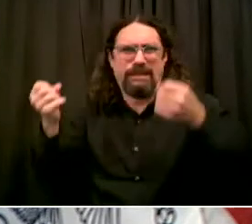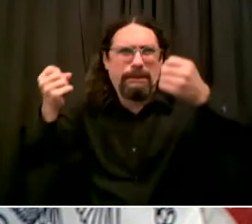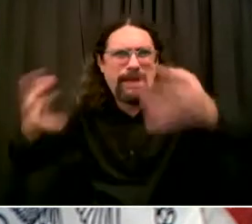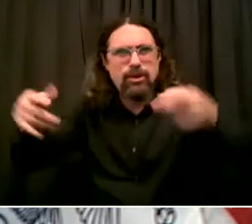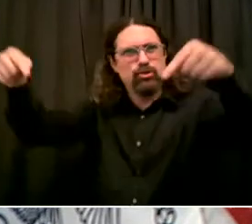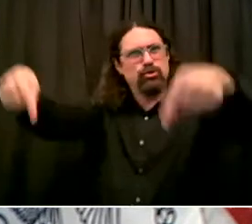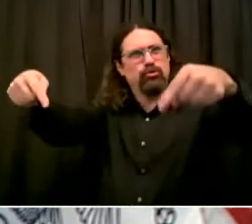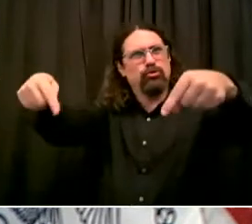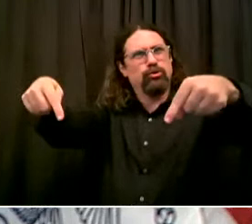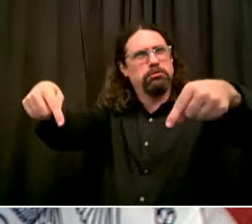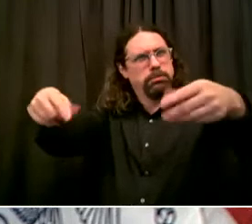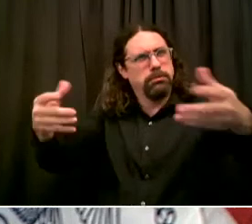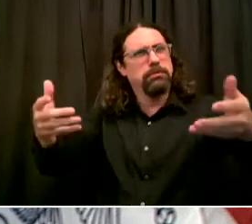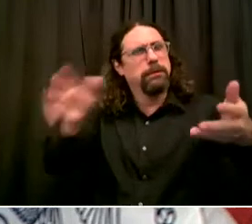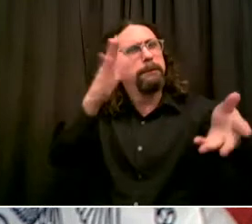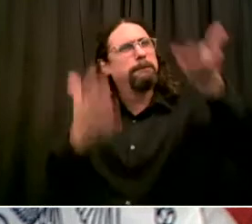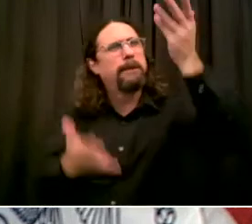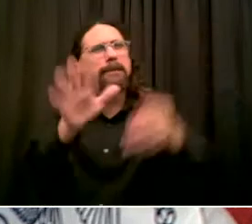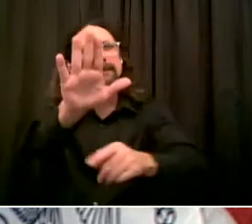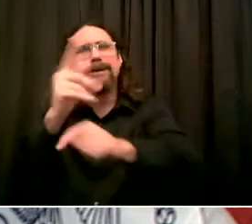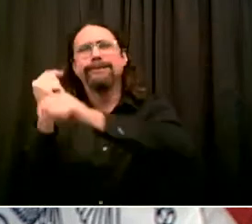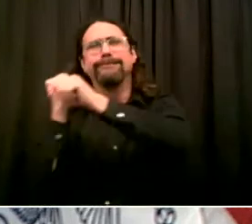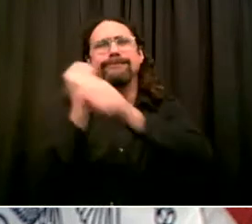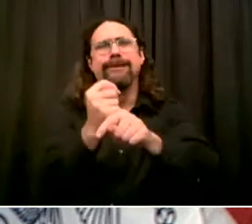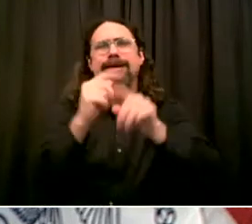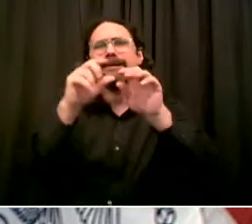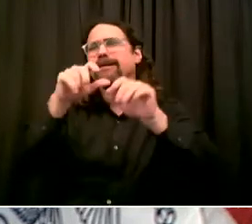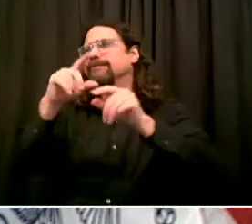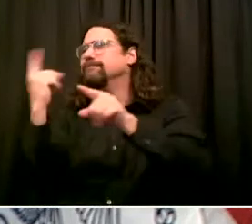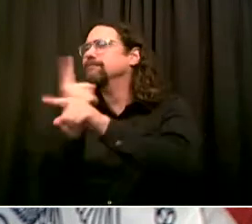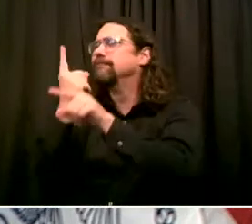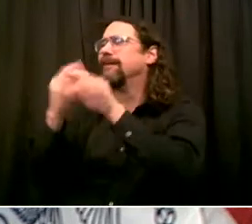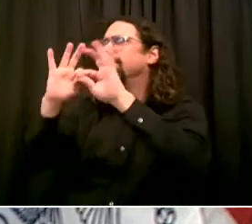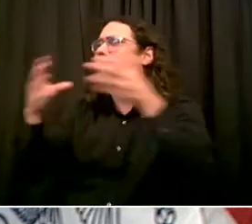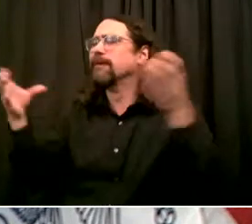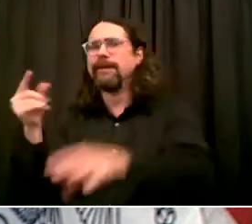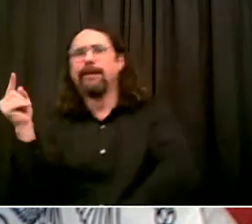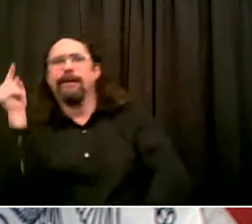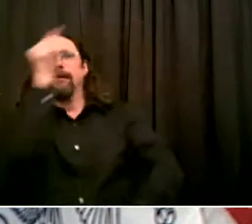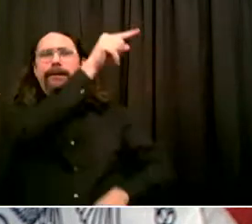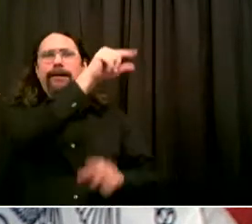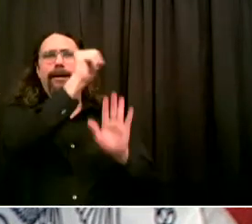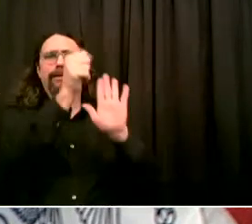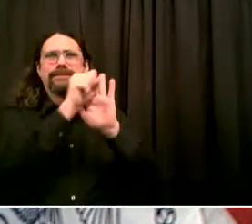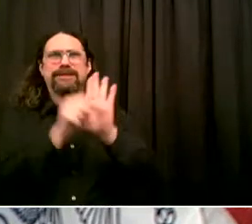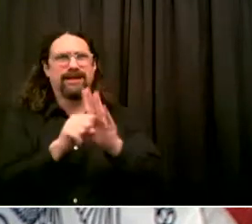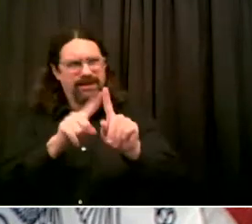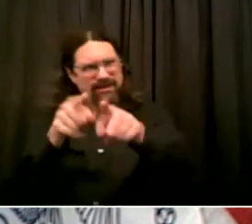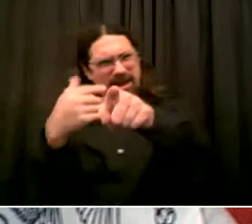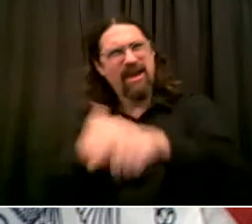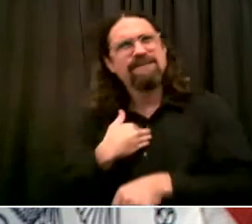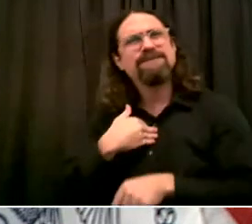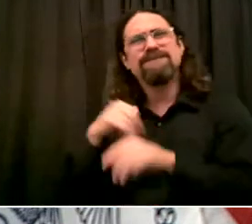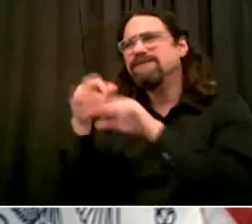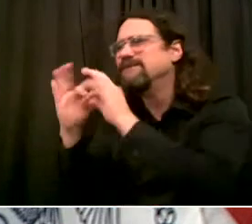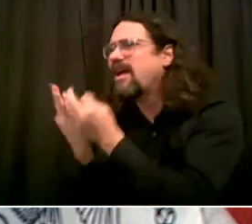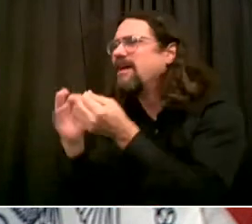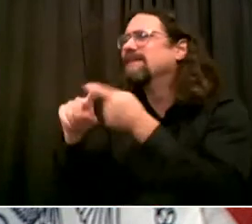BET THING WOUU LD BE TO KEEP IT LOCAL, STAY NEARBY, KEEP IT